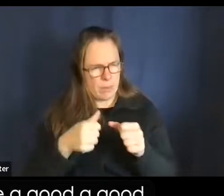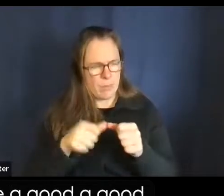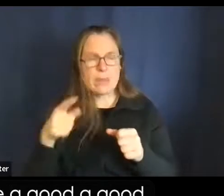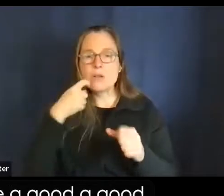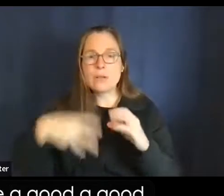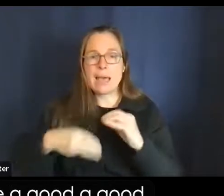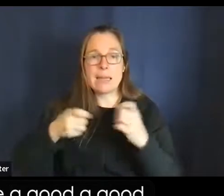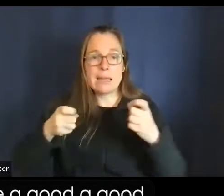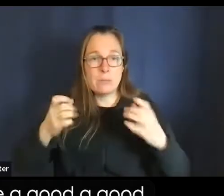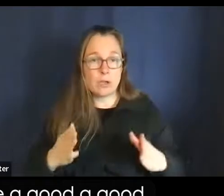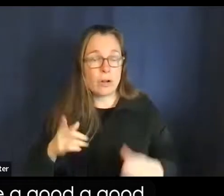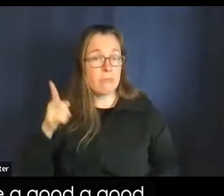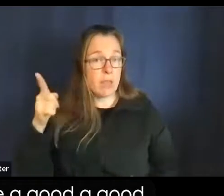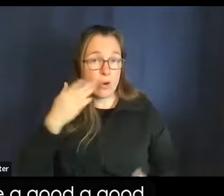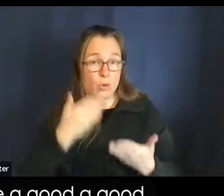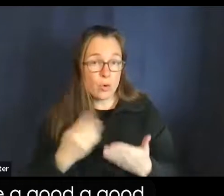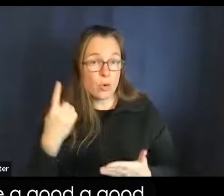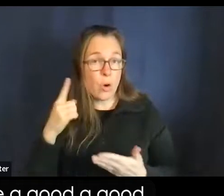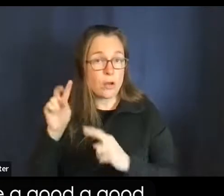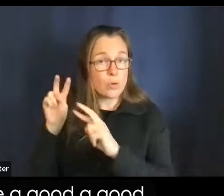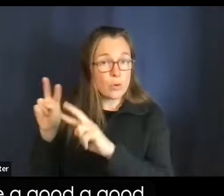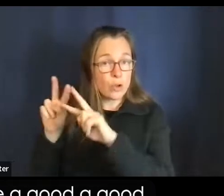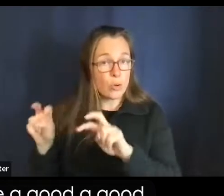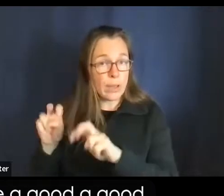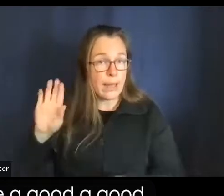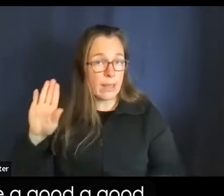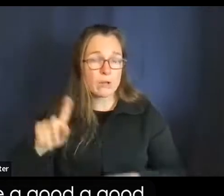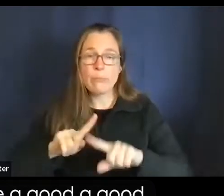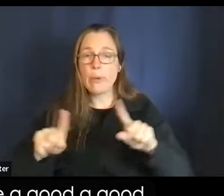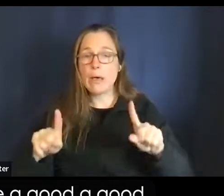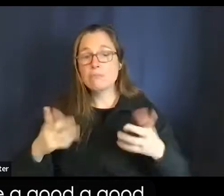So I think that that might be a good a good analogy, but there are differences for the cities.